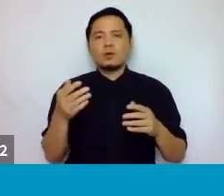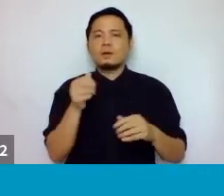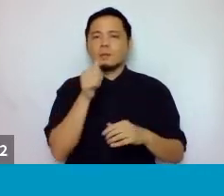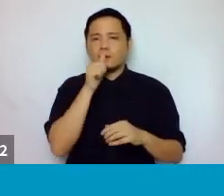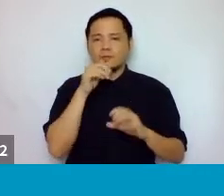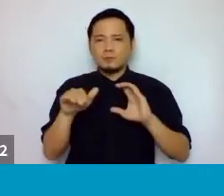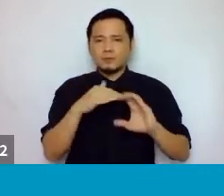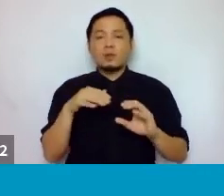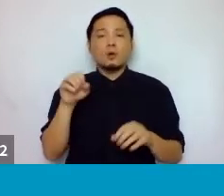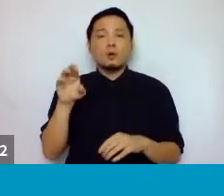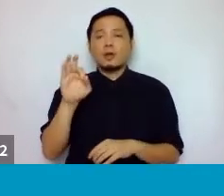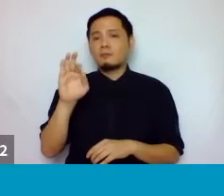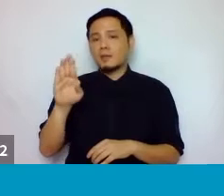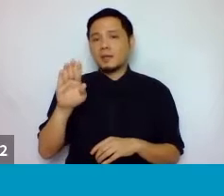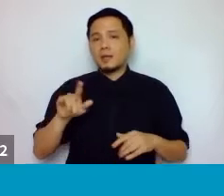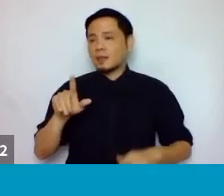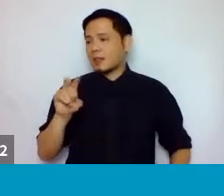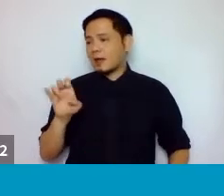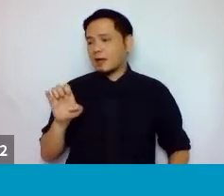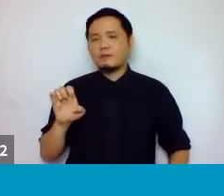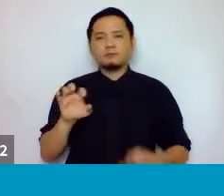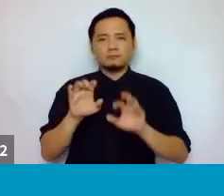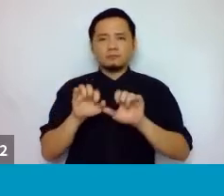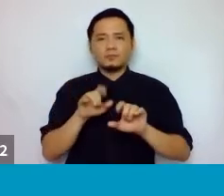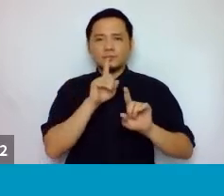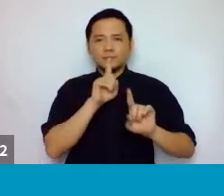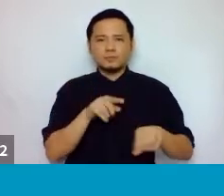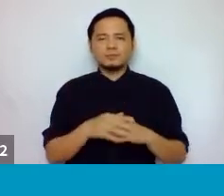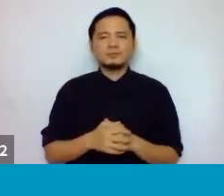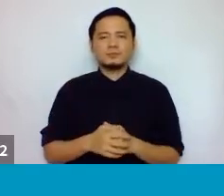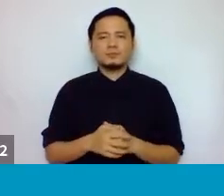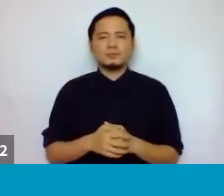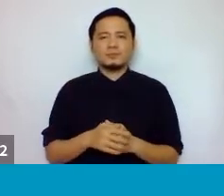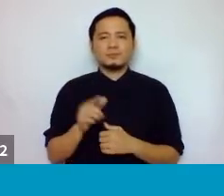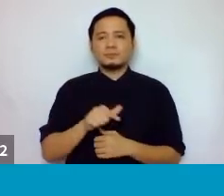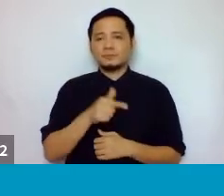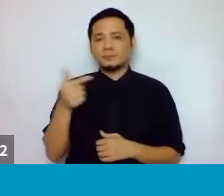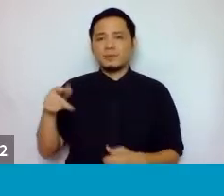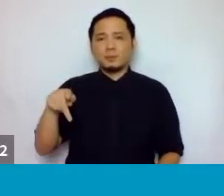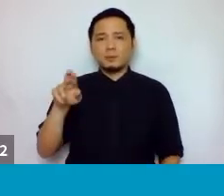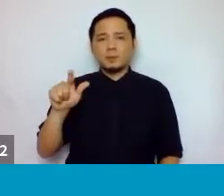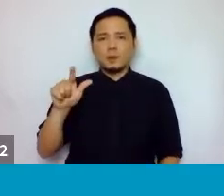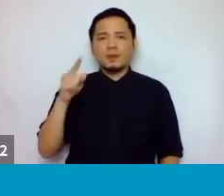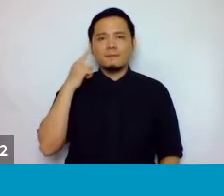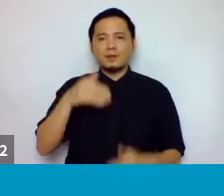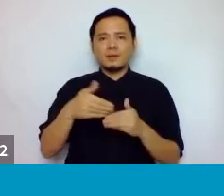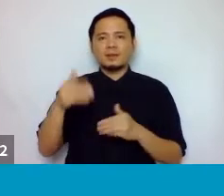I will now give the floor back to Sir Paul to introduce our next speaker.